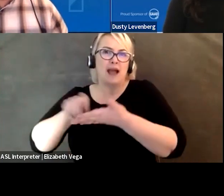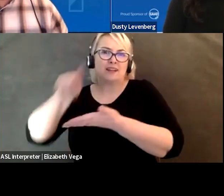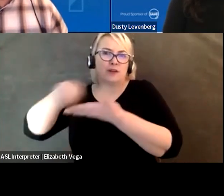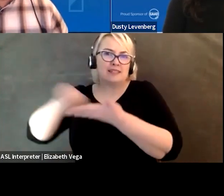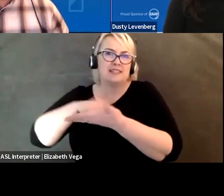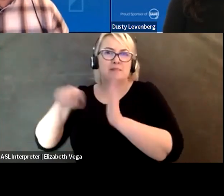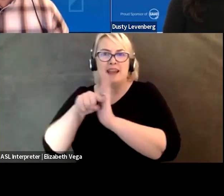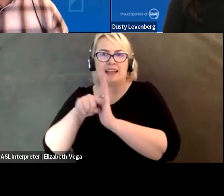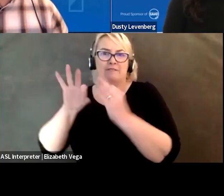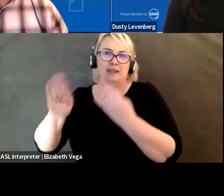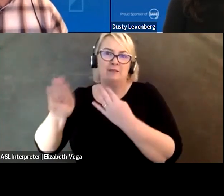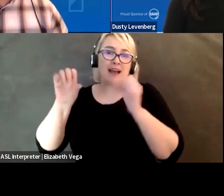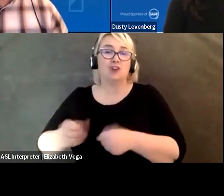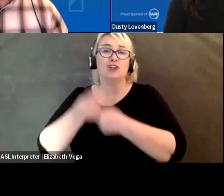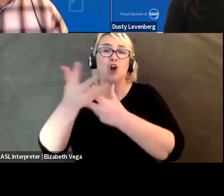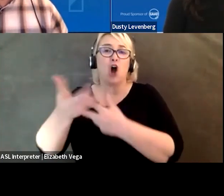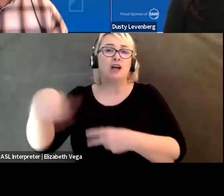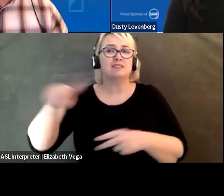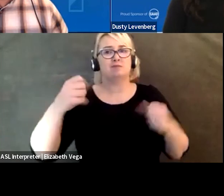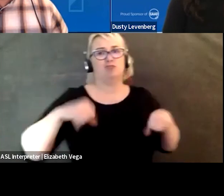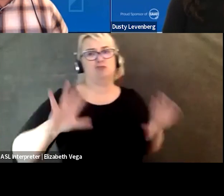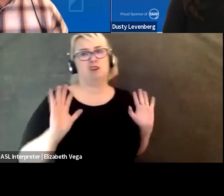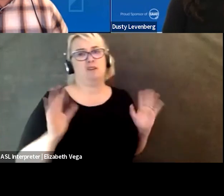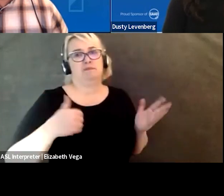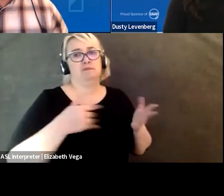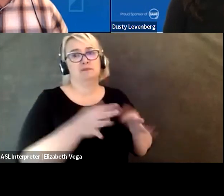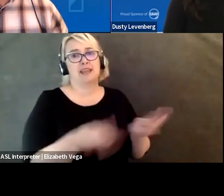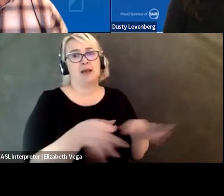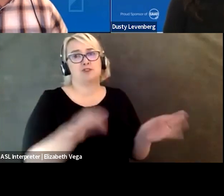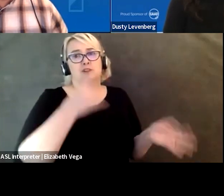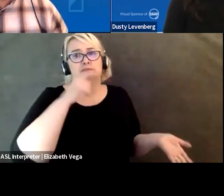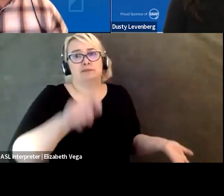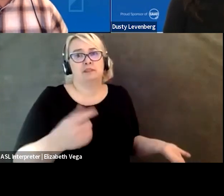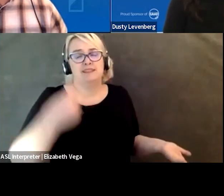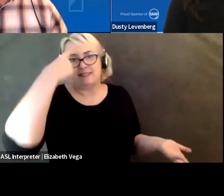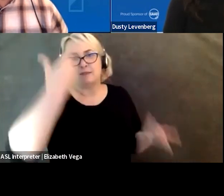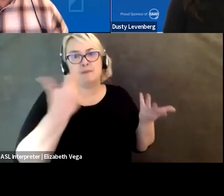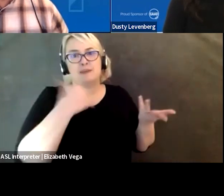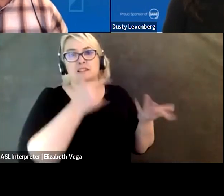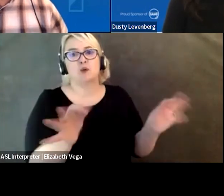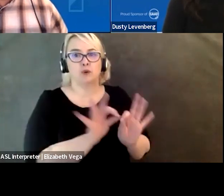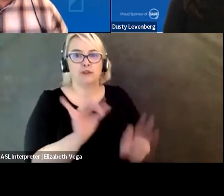I know I work harder than someone saying they're doing a good job. Give me advice how to take it to the next level.